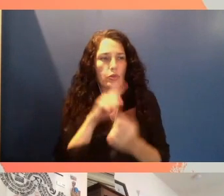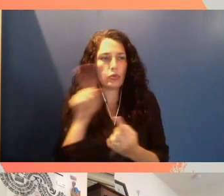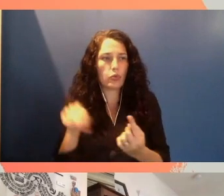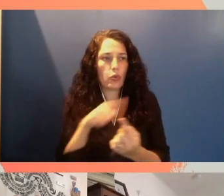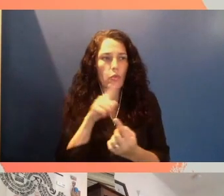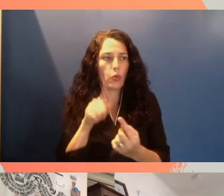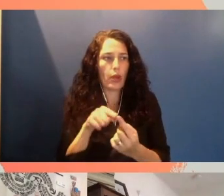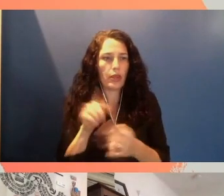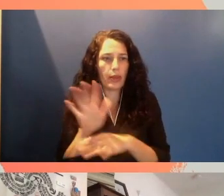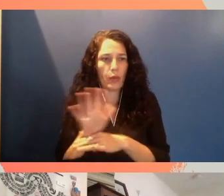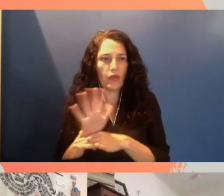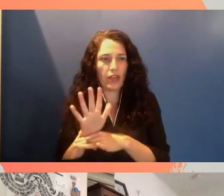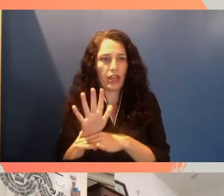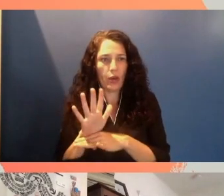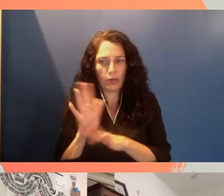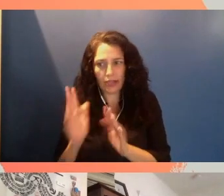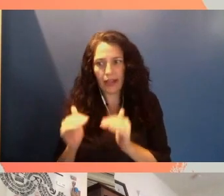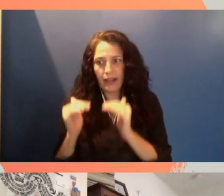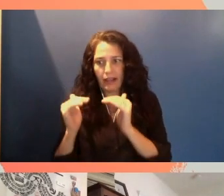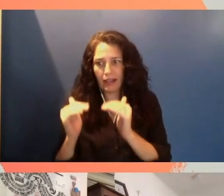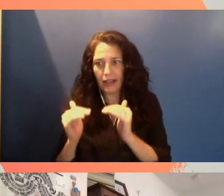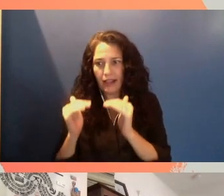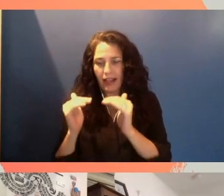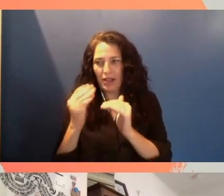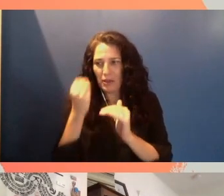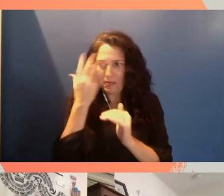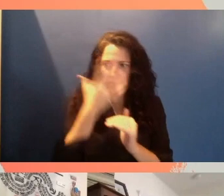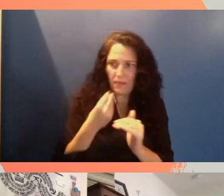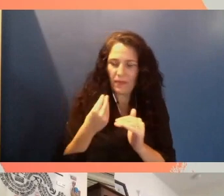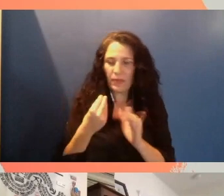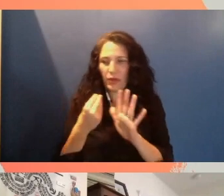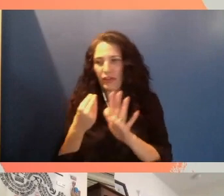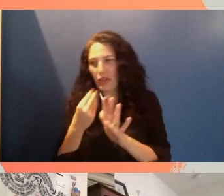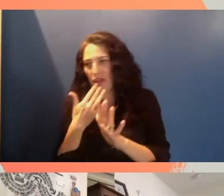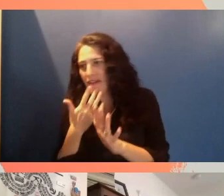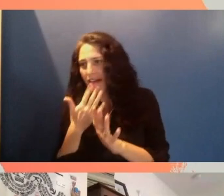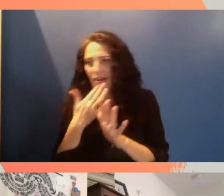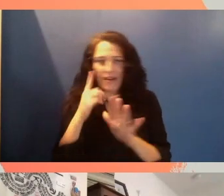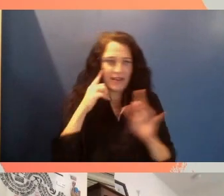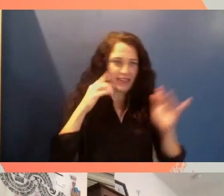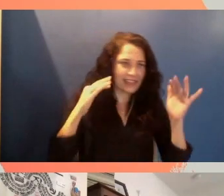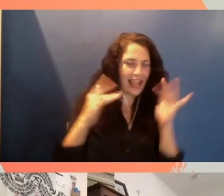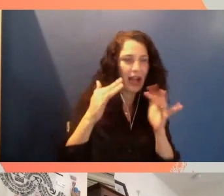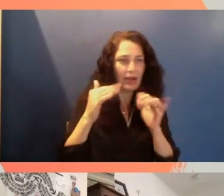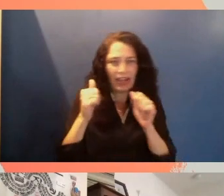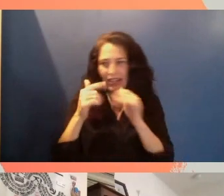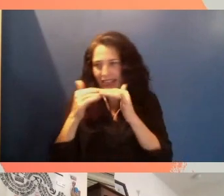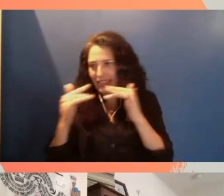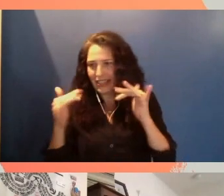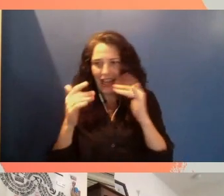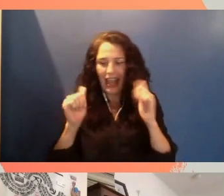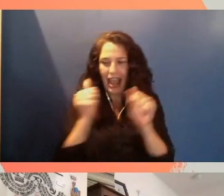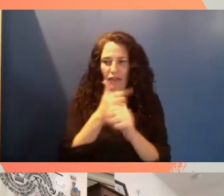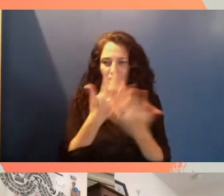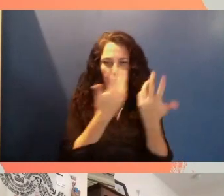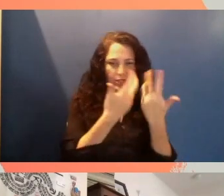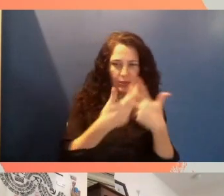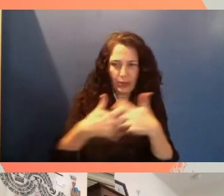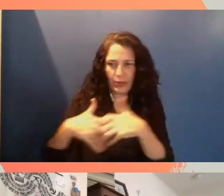and everything was like falling together so beautifully, then the funding came and I was like, okay, great. But like, it's just like, why do we have